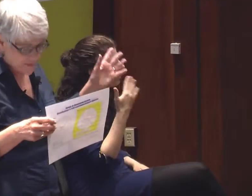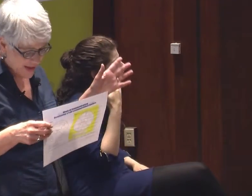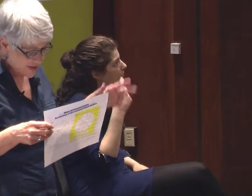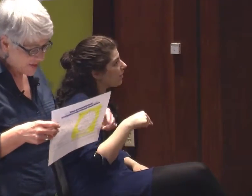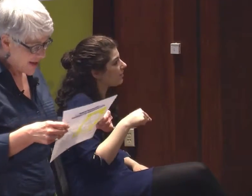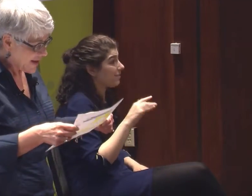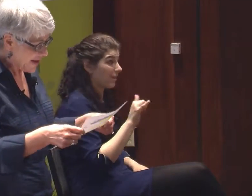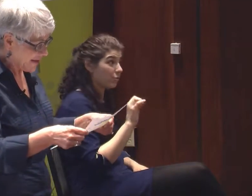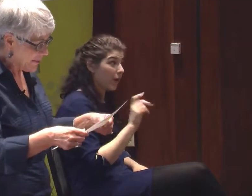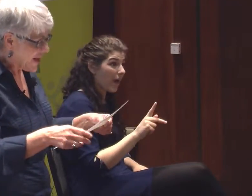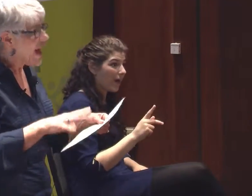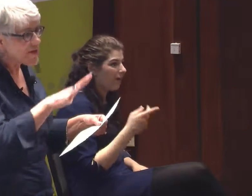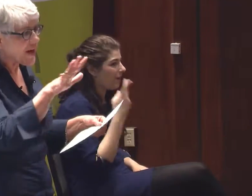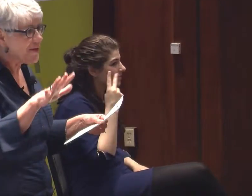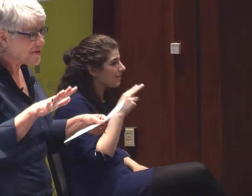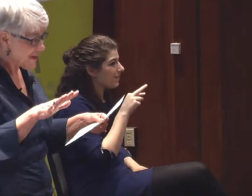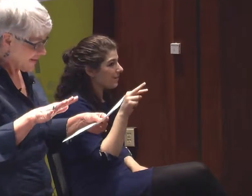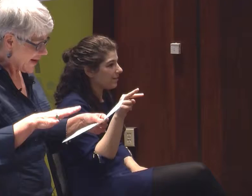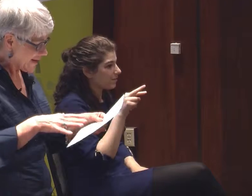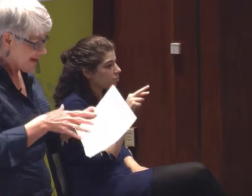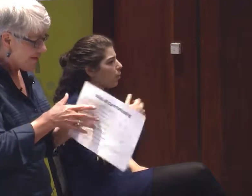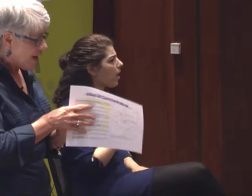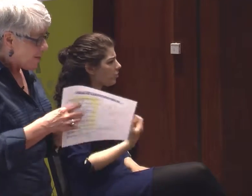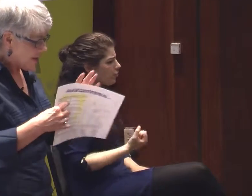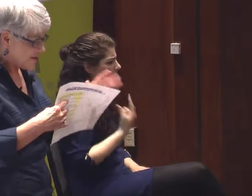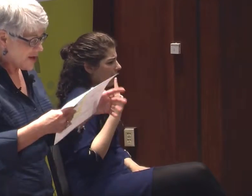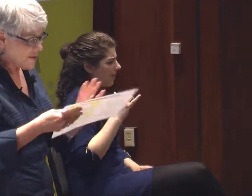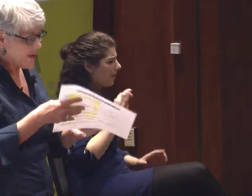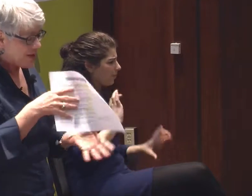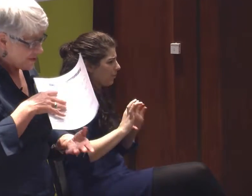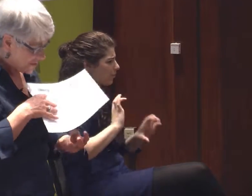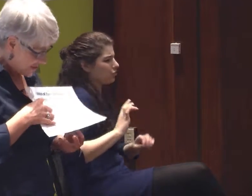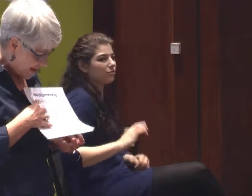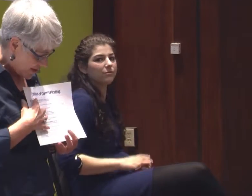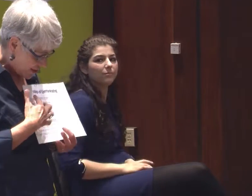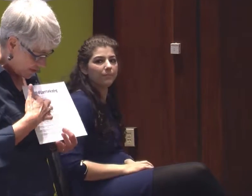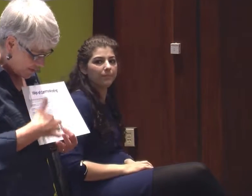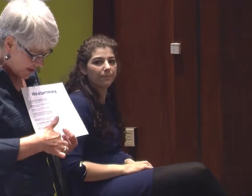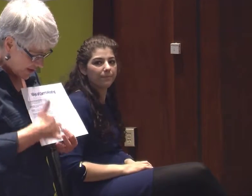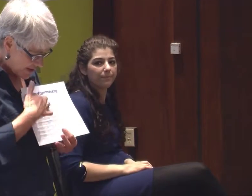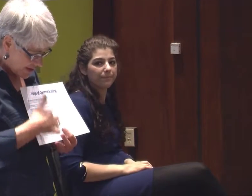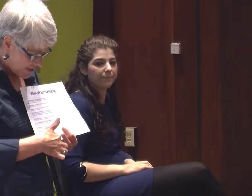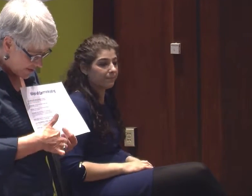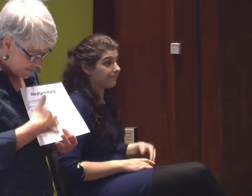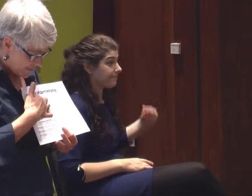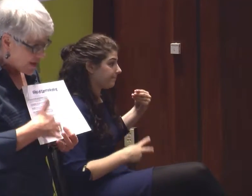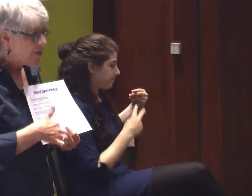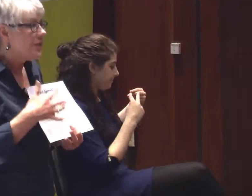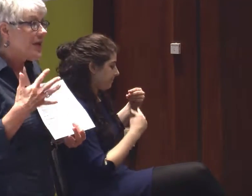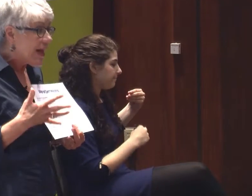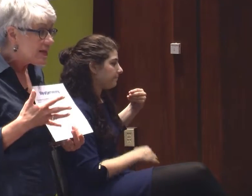That's okay, but so I understand that stuff. But so when you just kind of look through the list here, so if you're not a